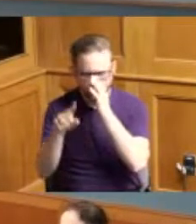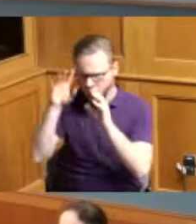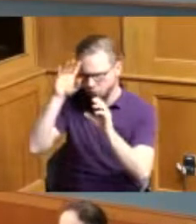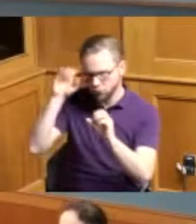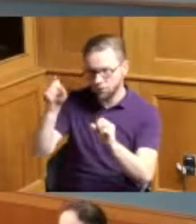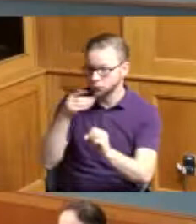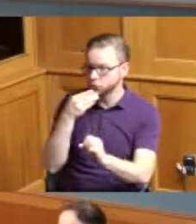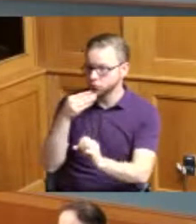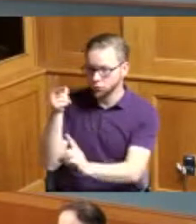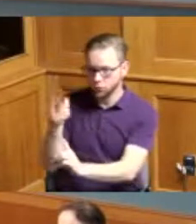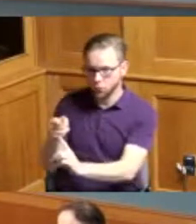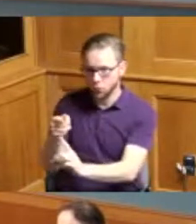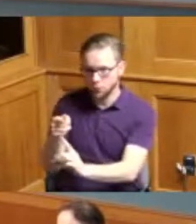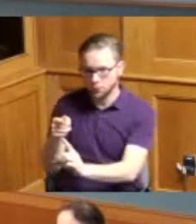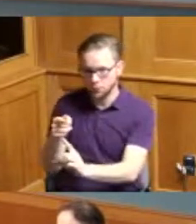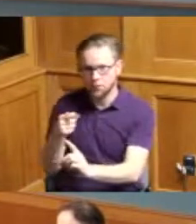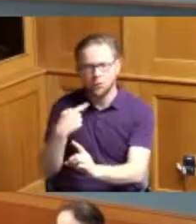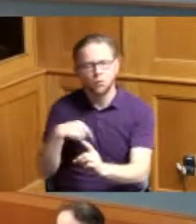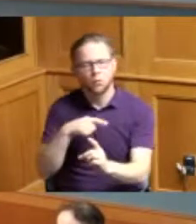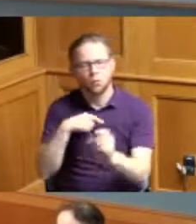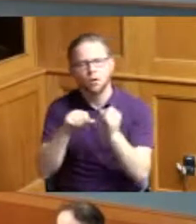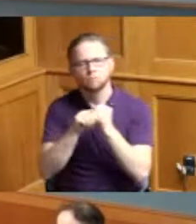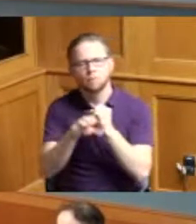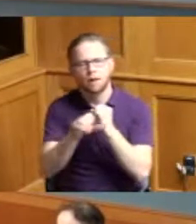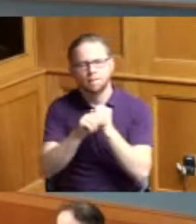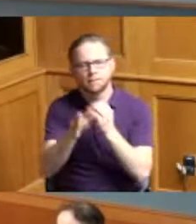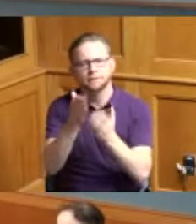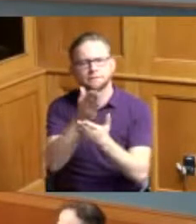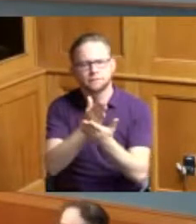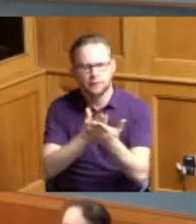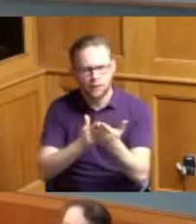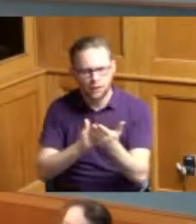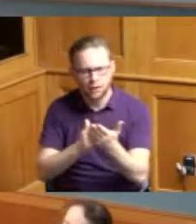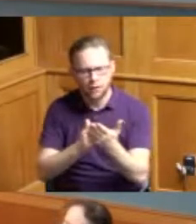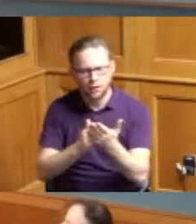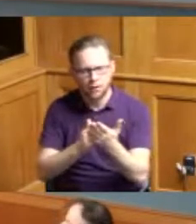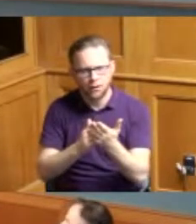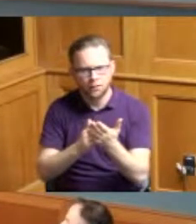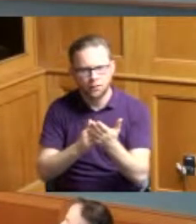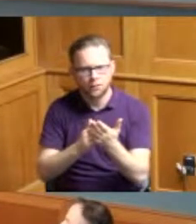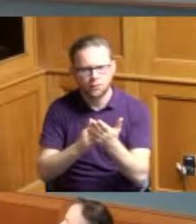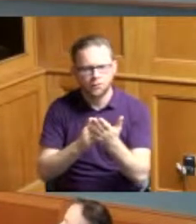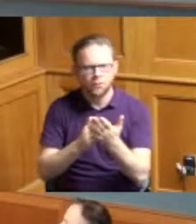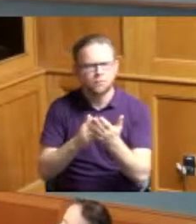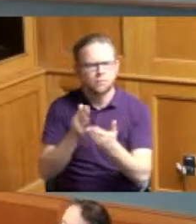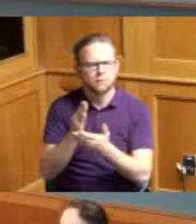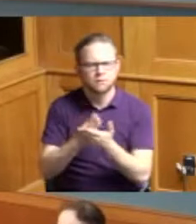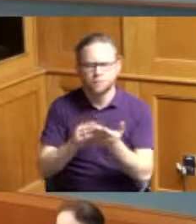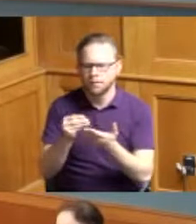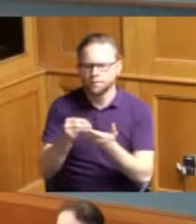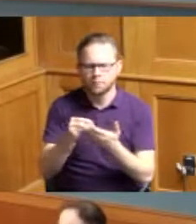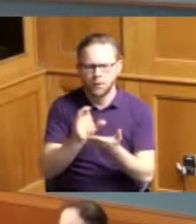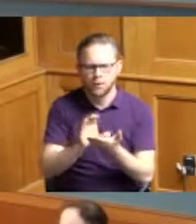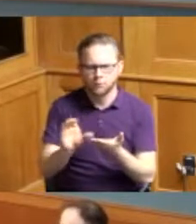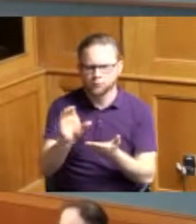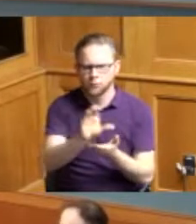point we did some advertising with our partners we had put some funding and that allowed us to do the